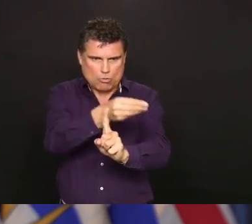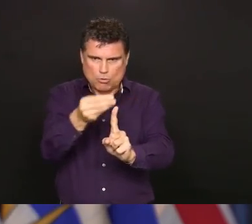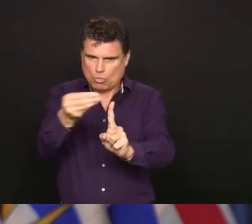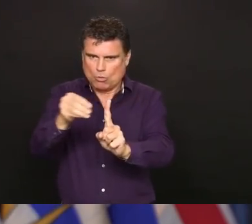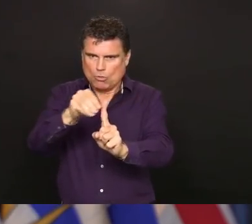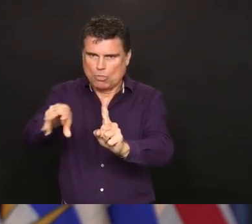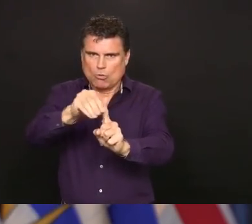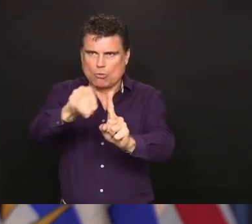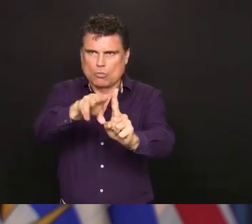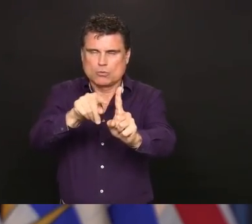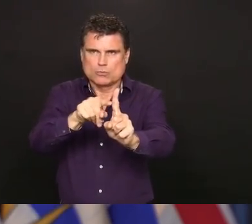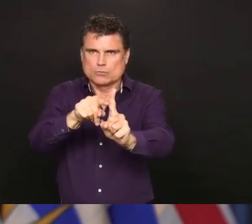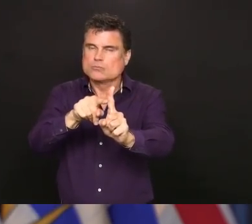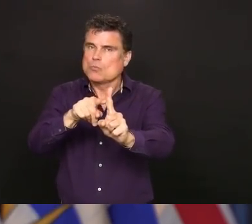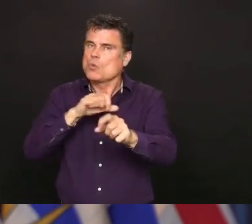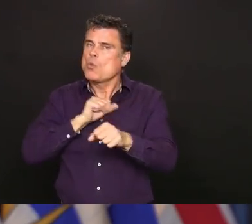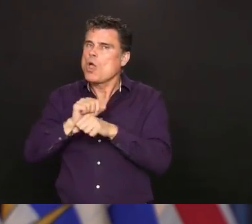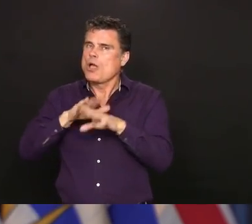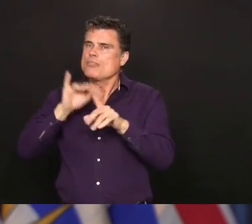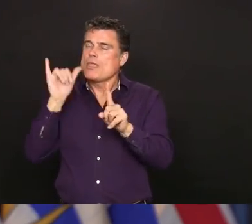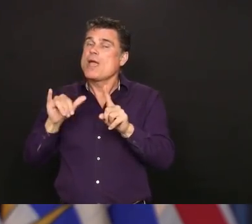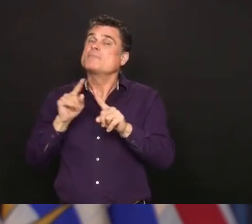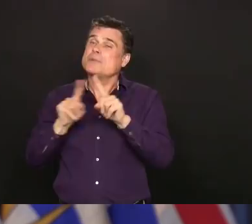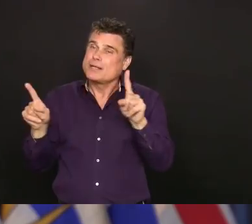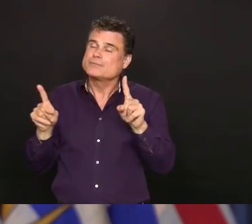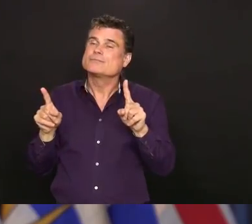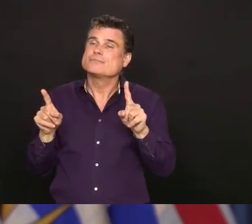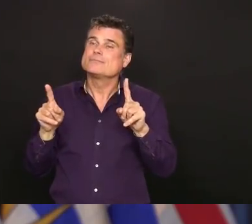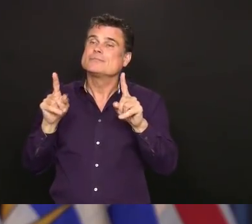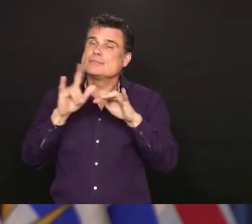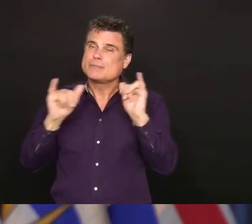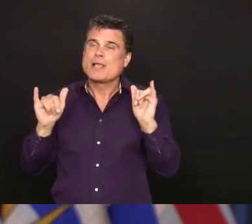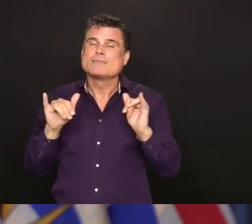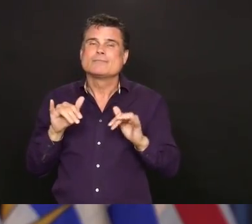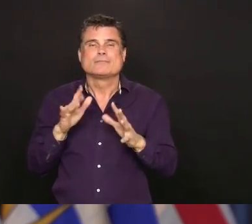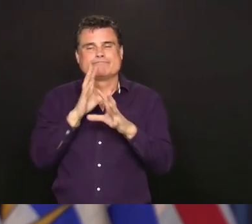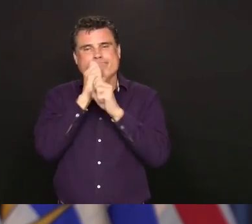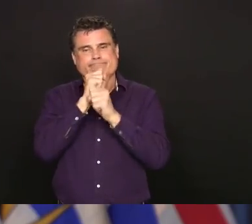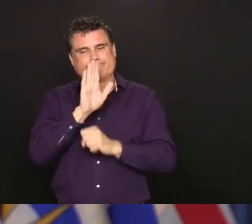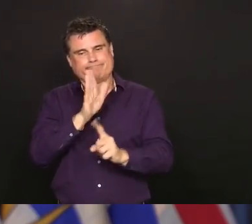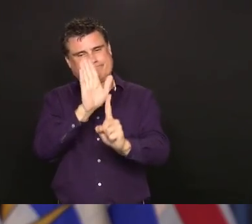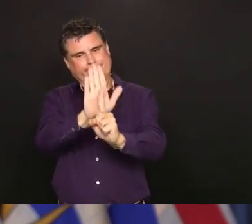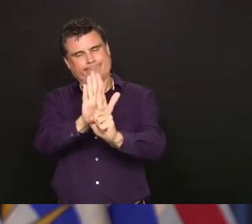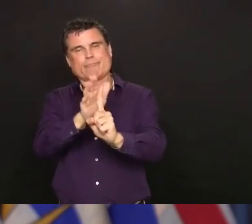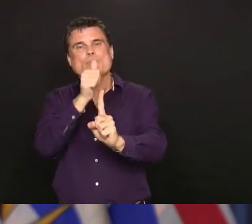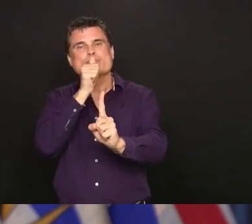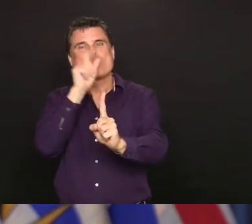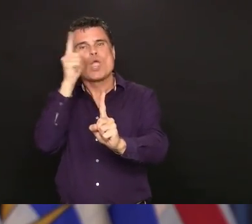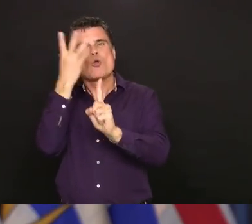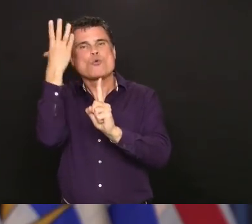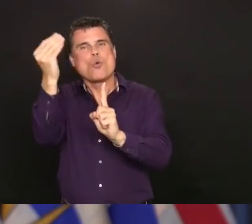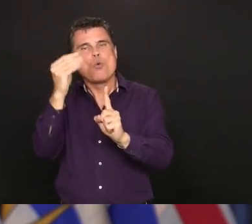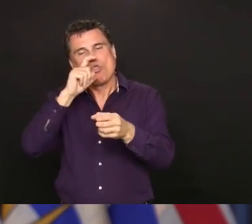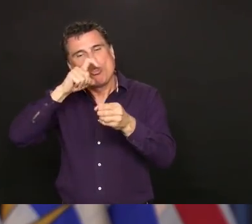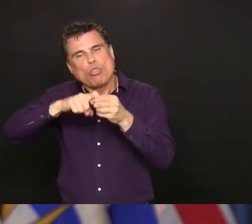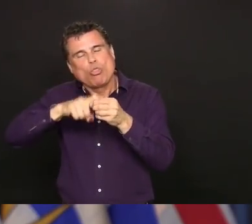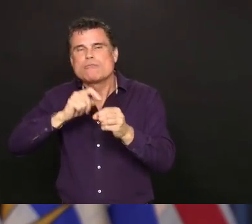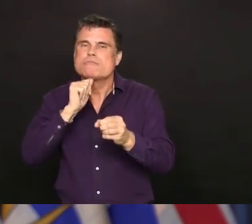bit like a broken record, but with the weather getting better and physical distancing still a major issue in the metro Vancouver